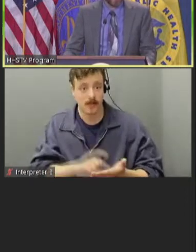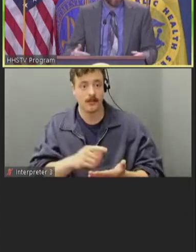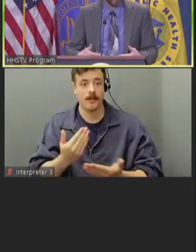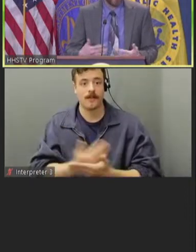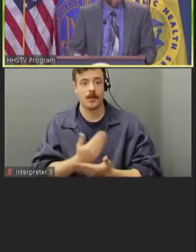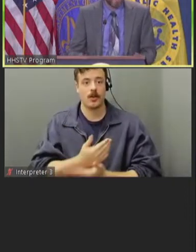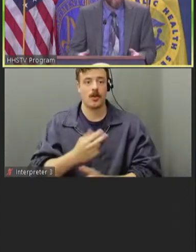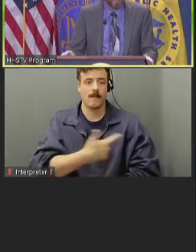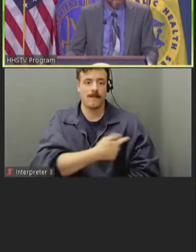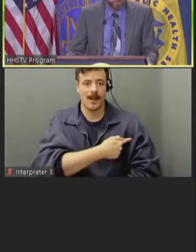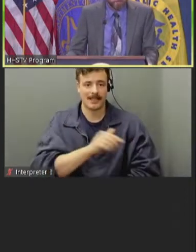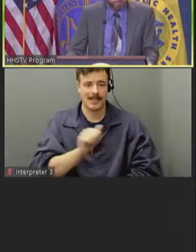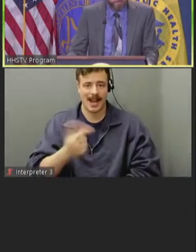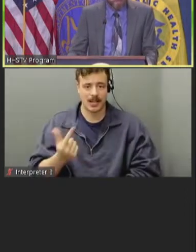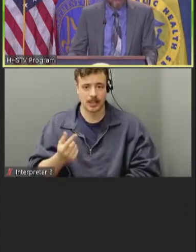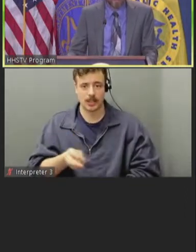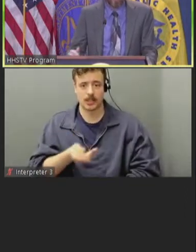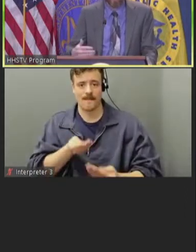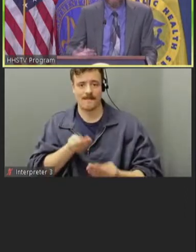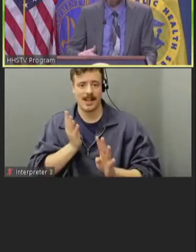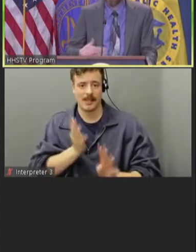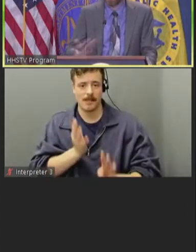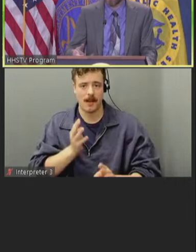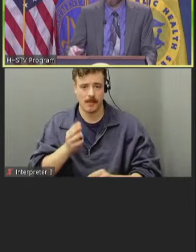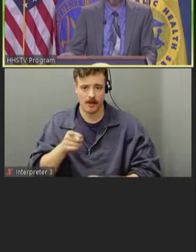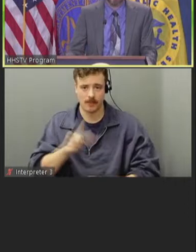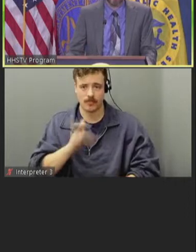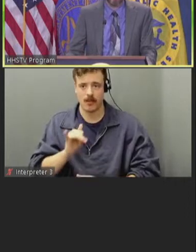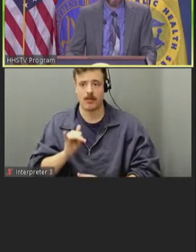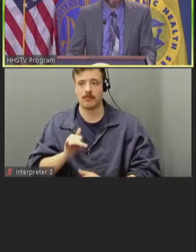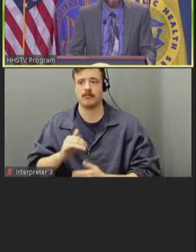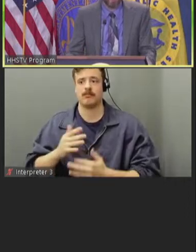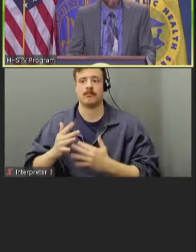to feed the pipeline and to really evolve with the science as it's been moving forward.